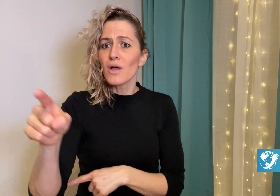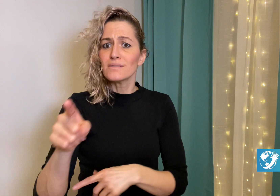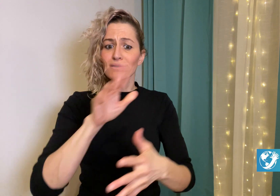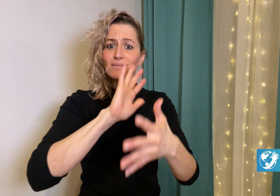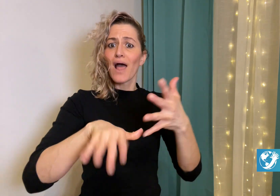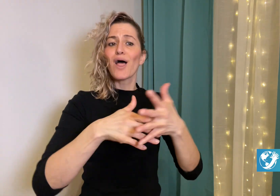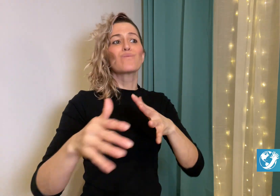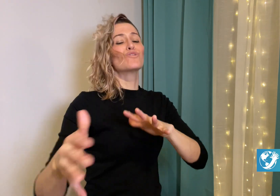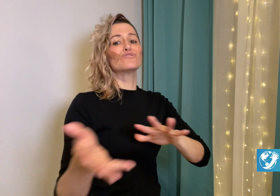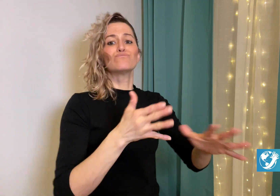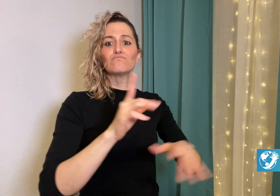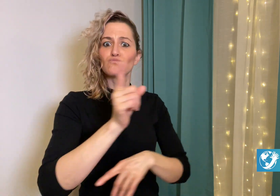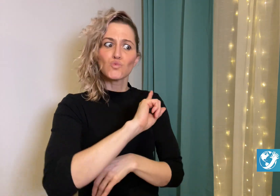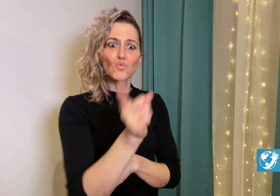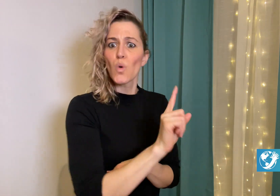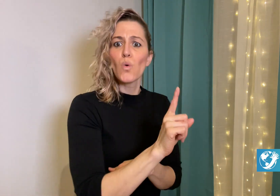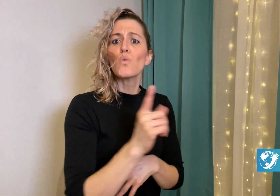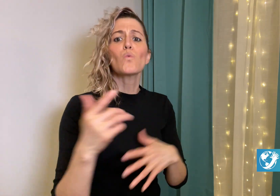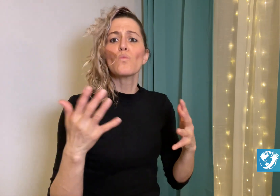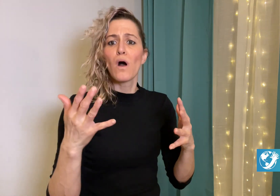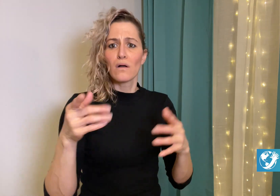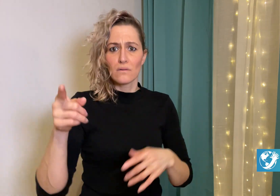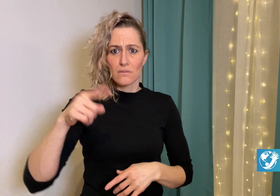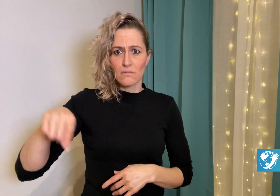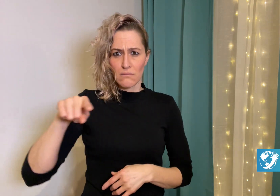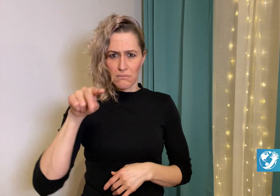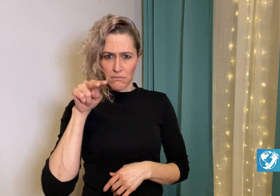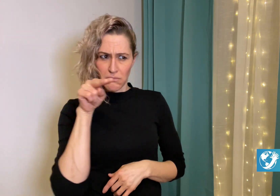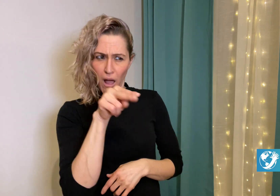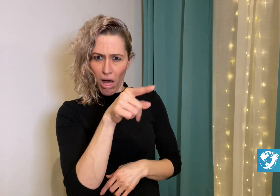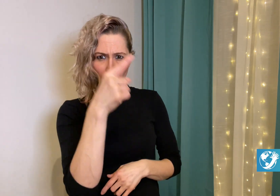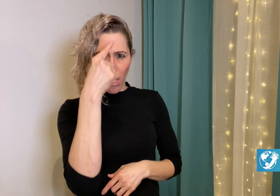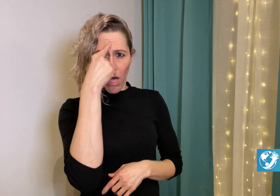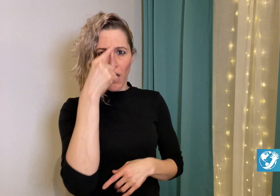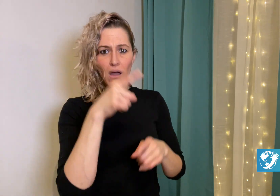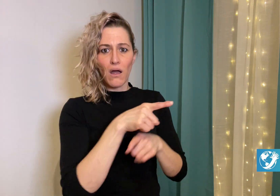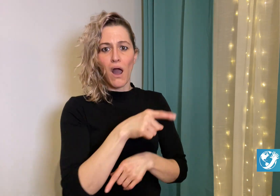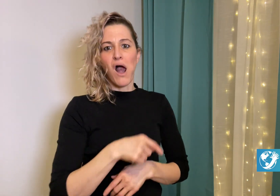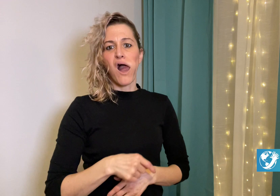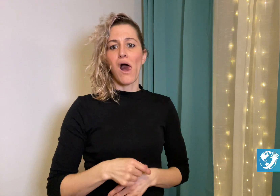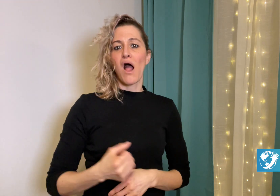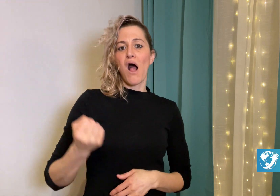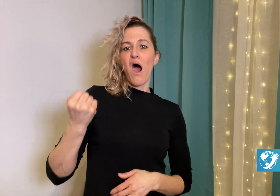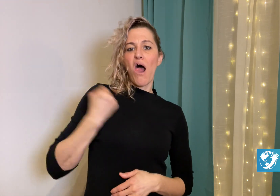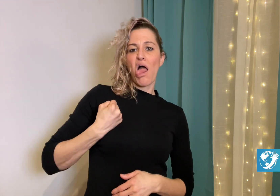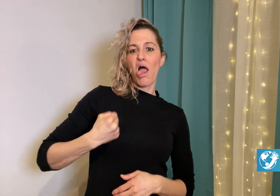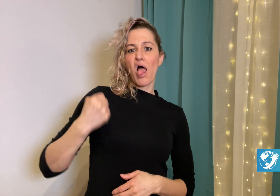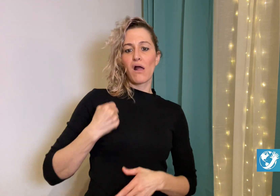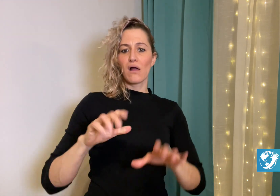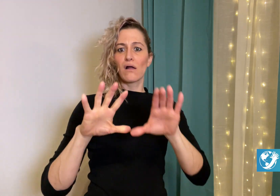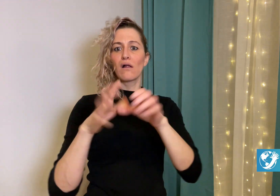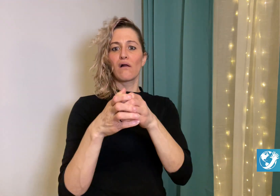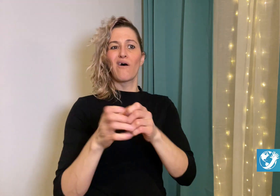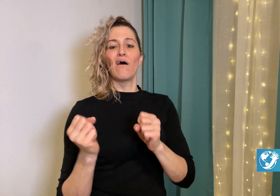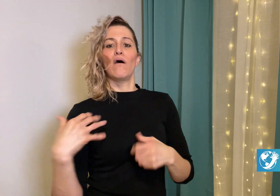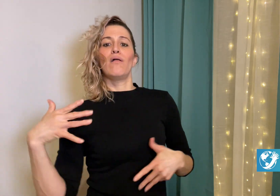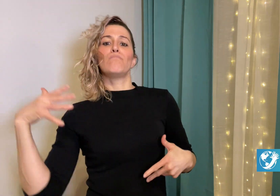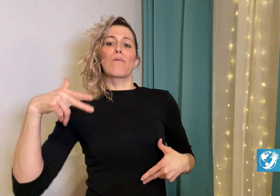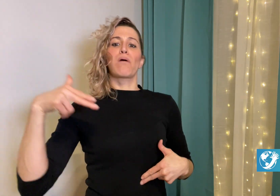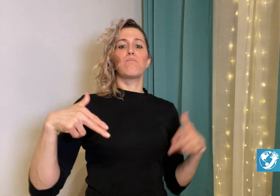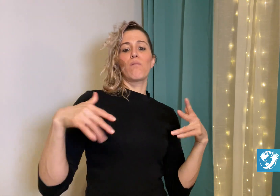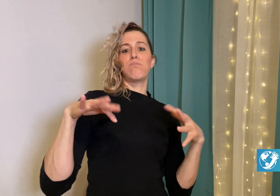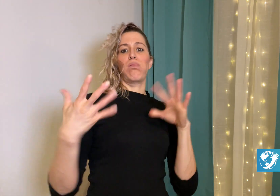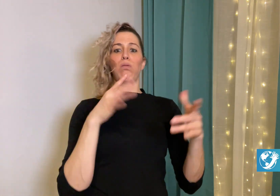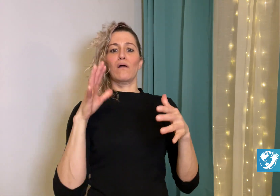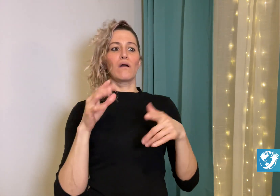some prohibit the use of sign language as it could be seen